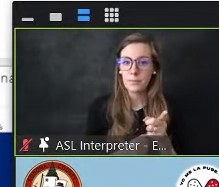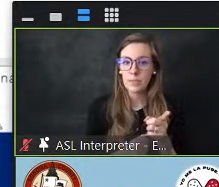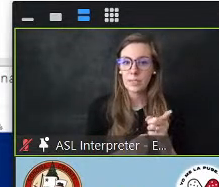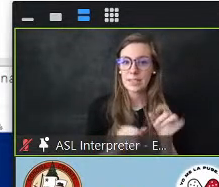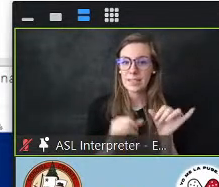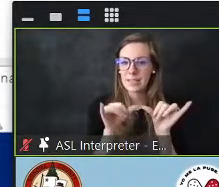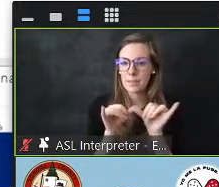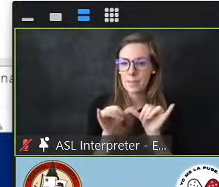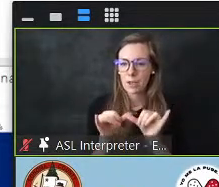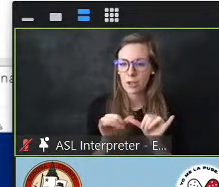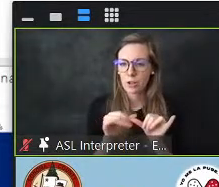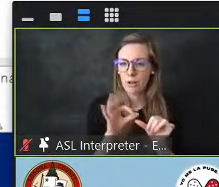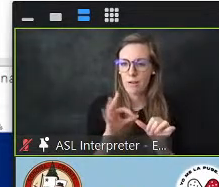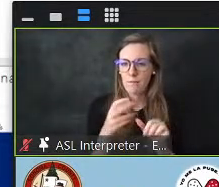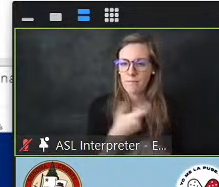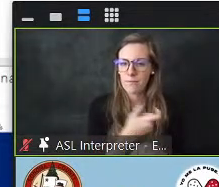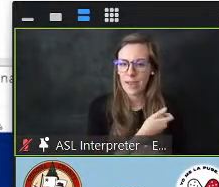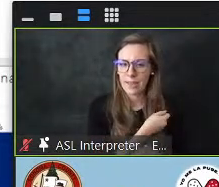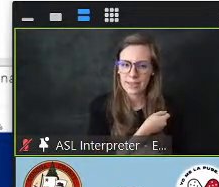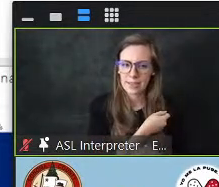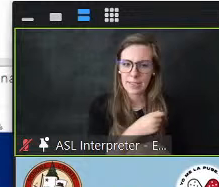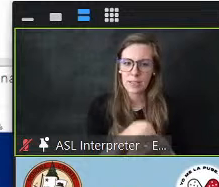Actually, the